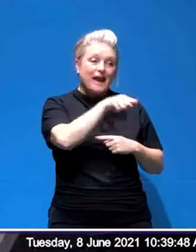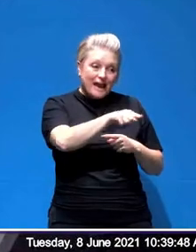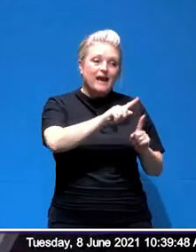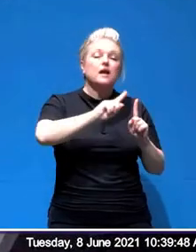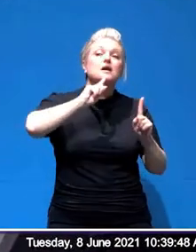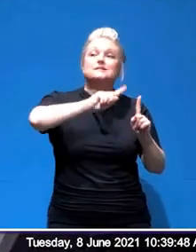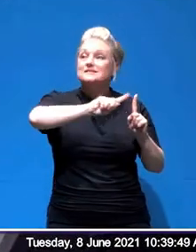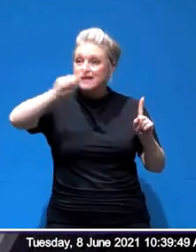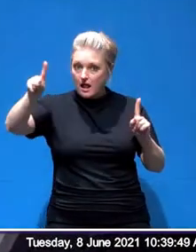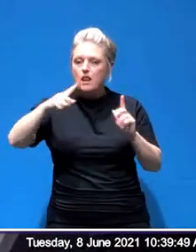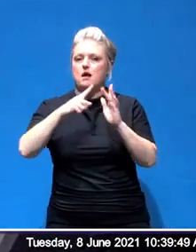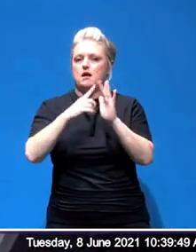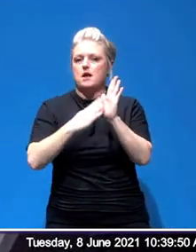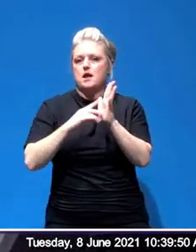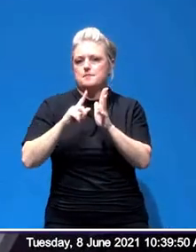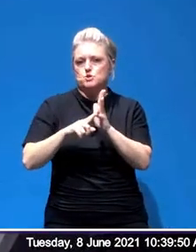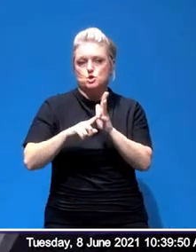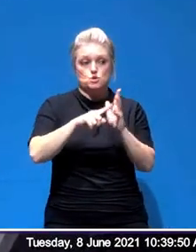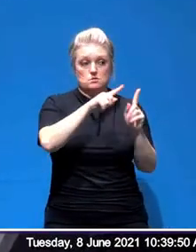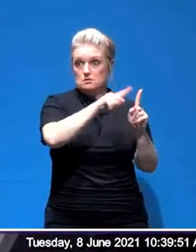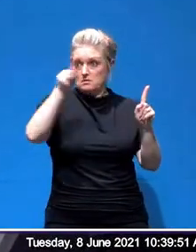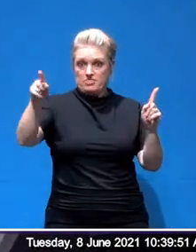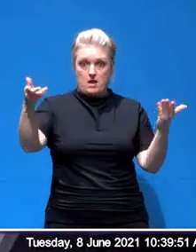I'm not aware of the outcome of the referral or whether